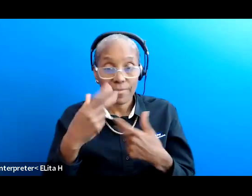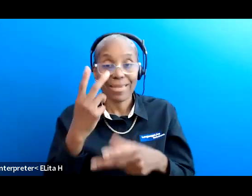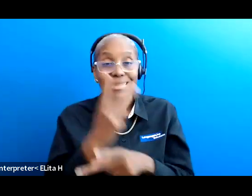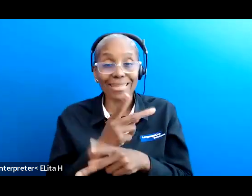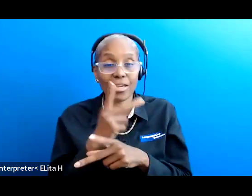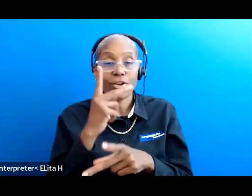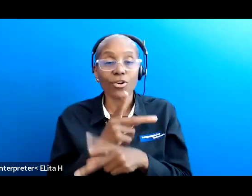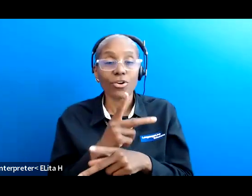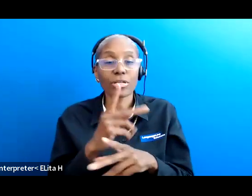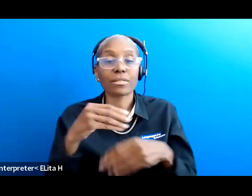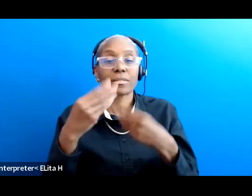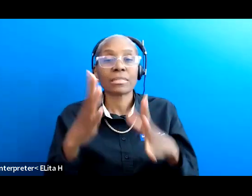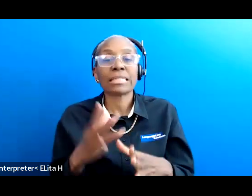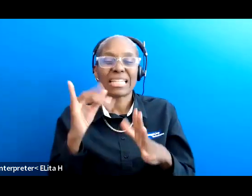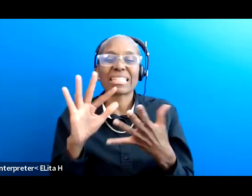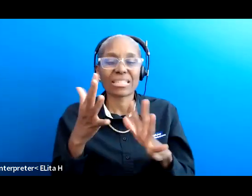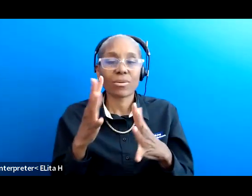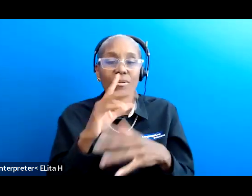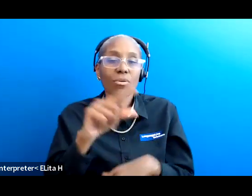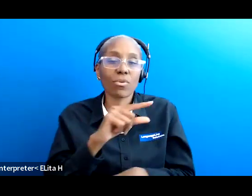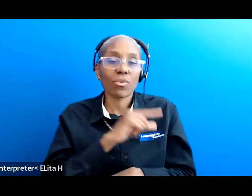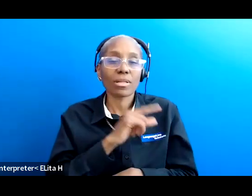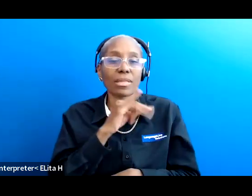And it's really kind of a quality of life issue as well.